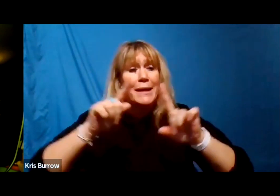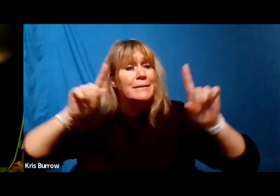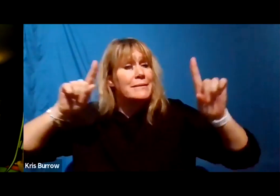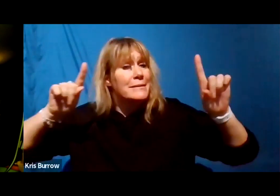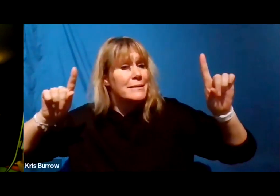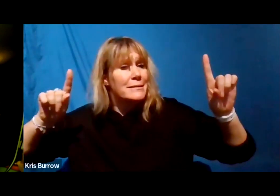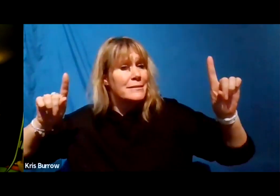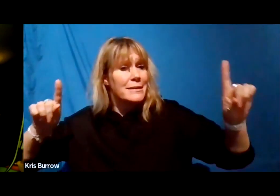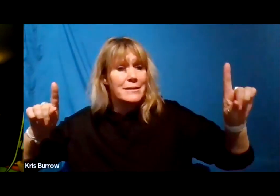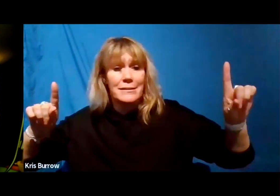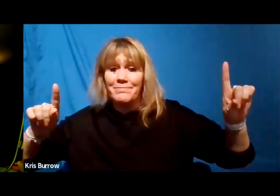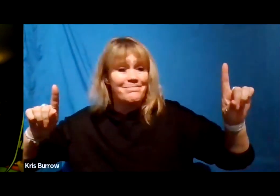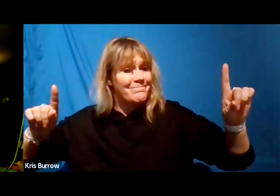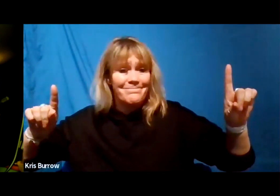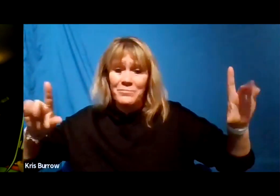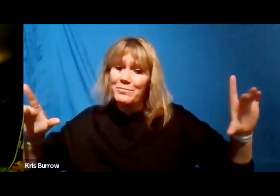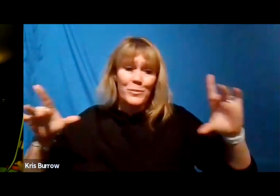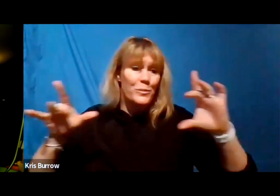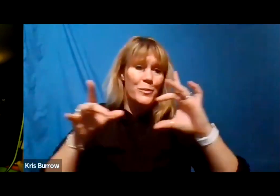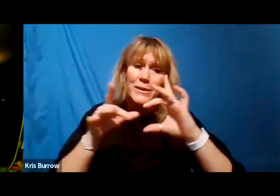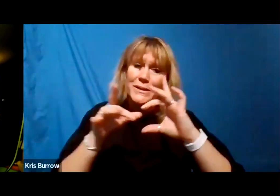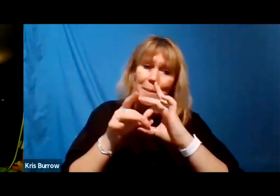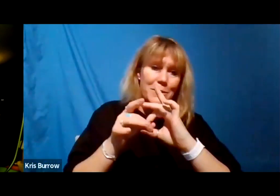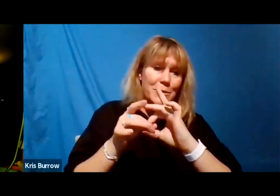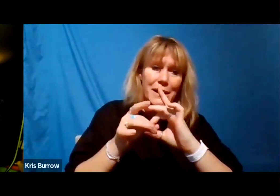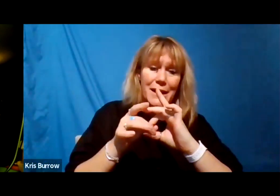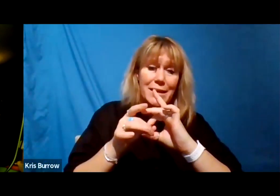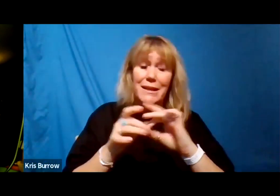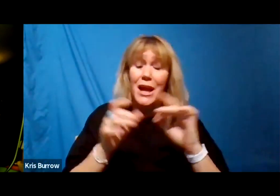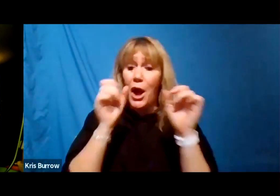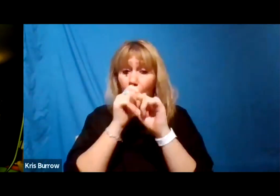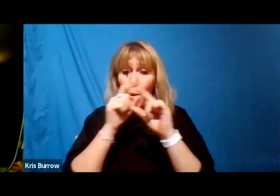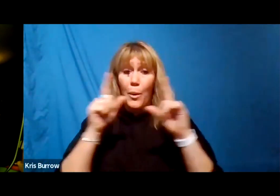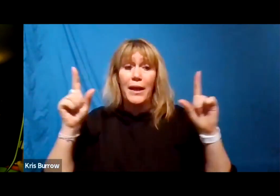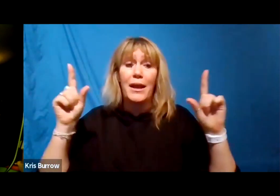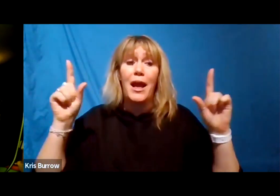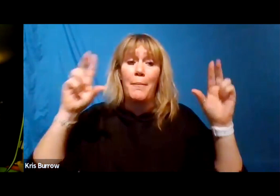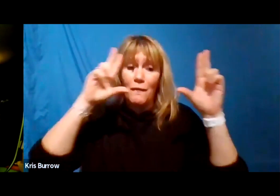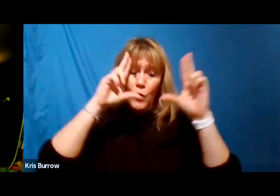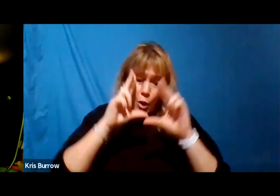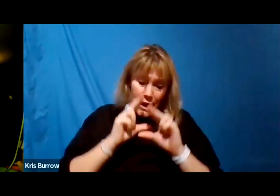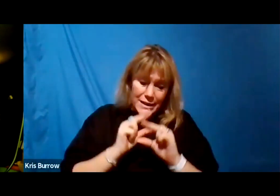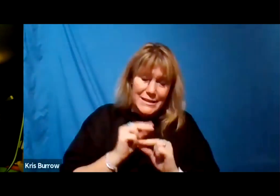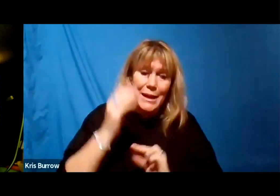because we do need to close for 8. Sam,